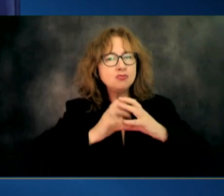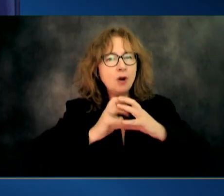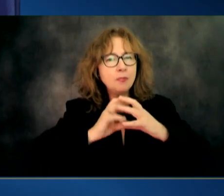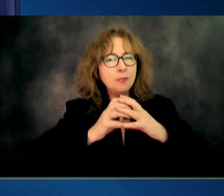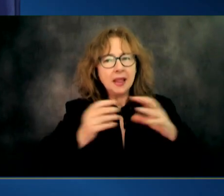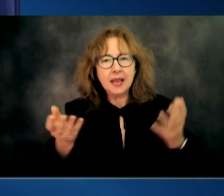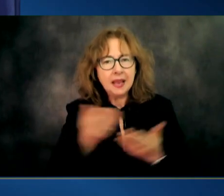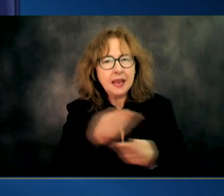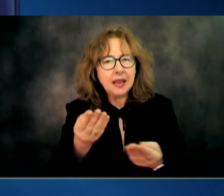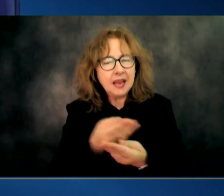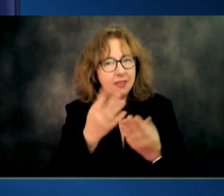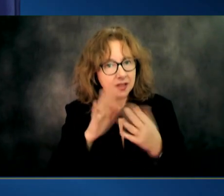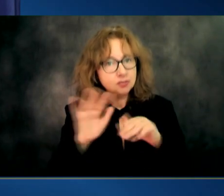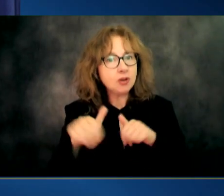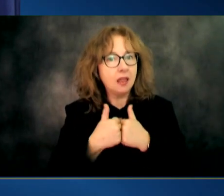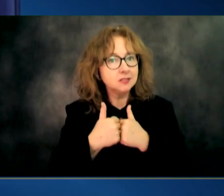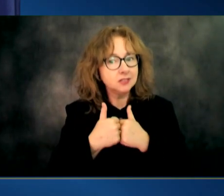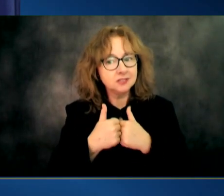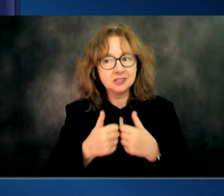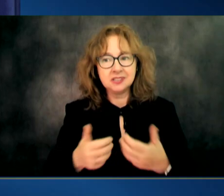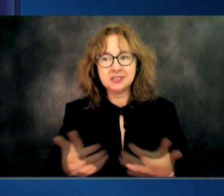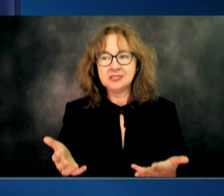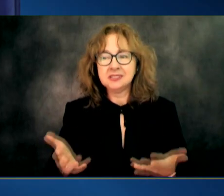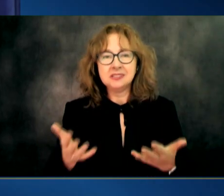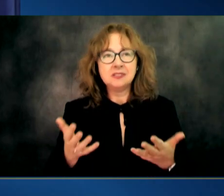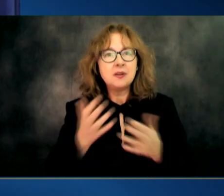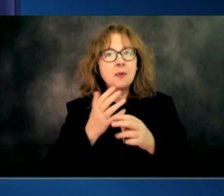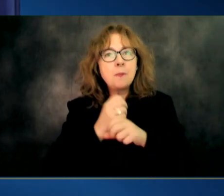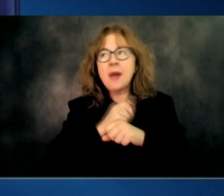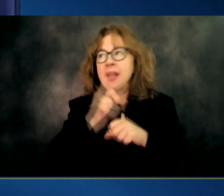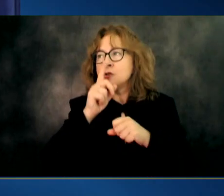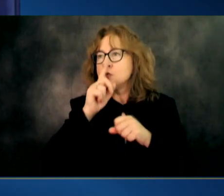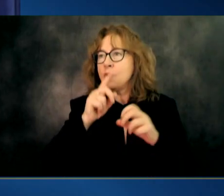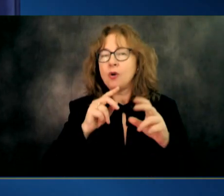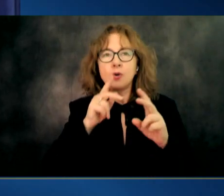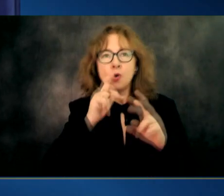how to ensure that, you know, the folks that are working every day, and our providers within